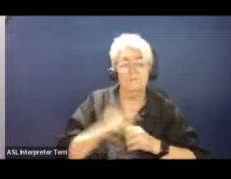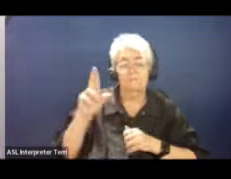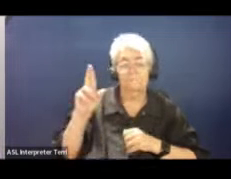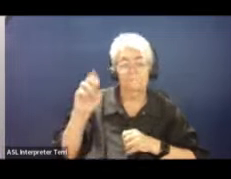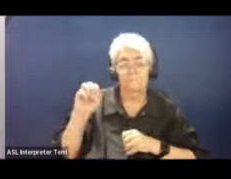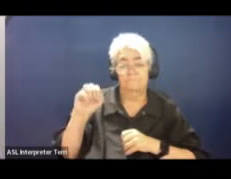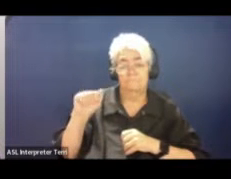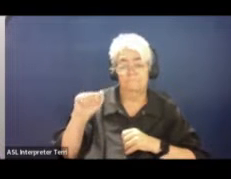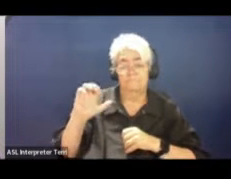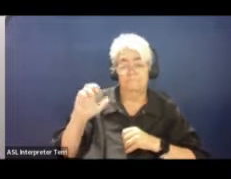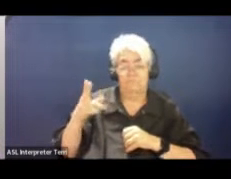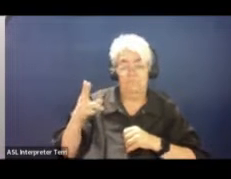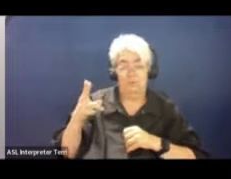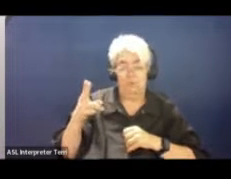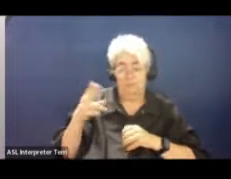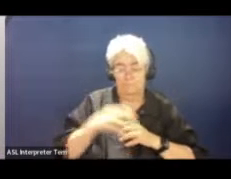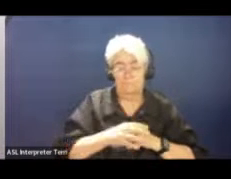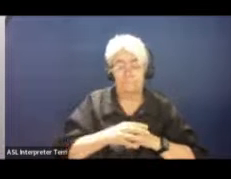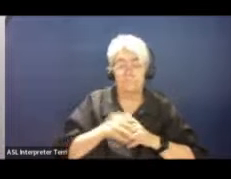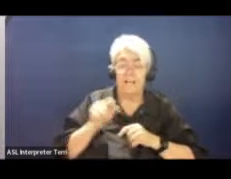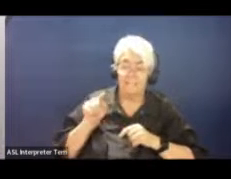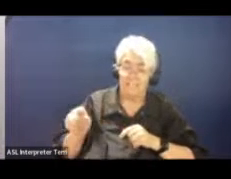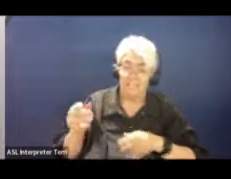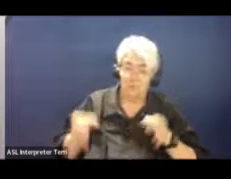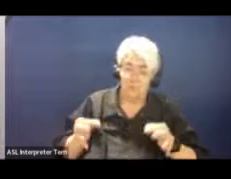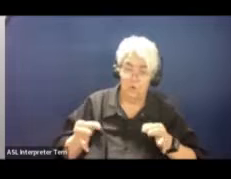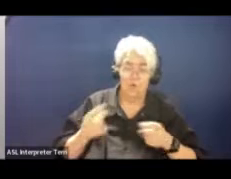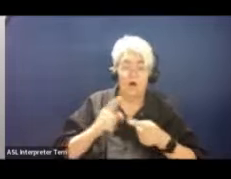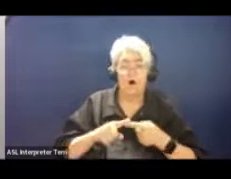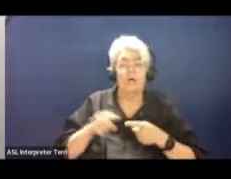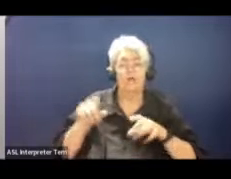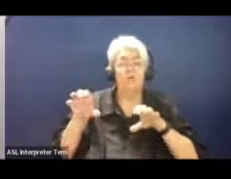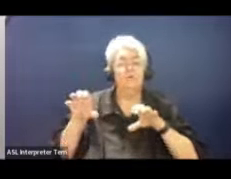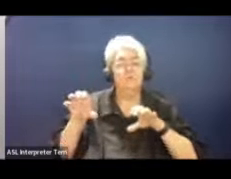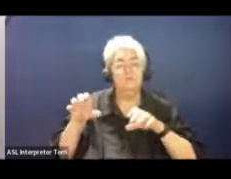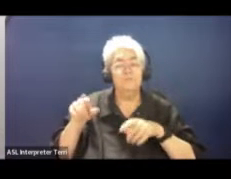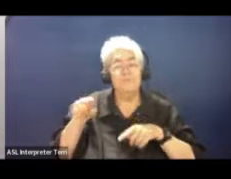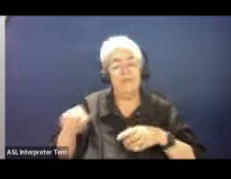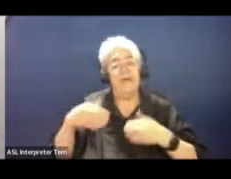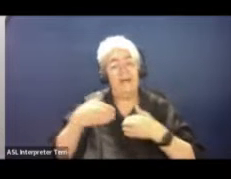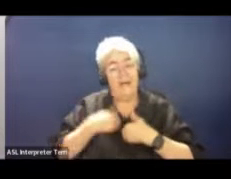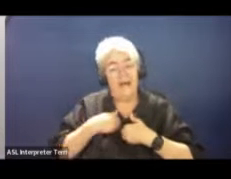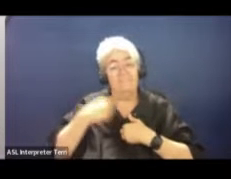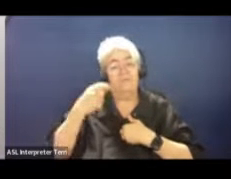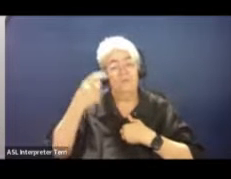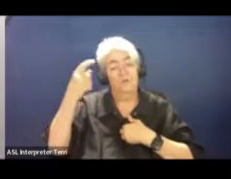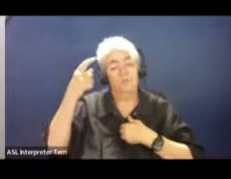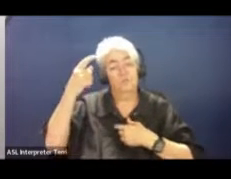this is a court that focuses on comorbidity of trauma and mental health. Many dual diagnosis